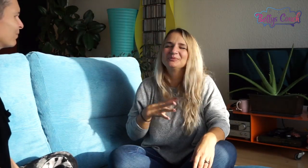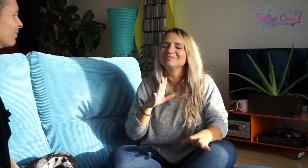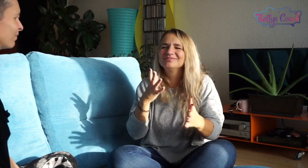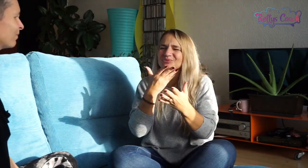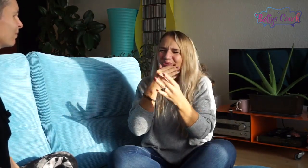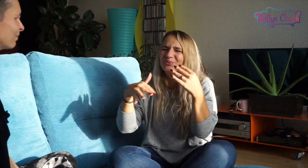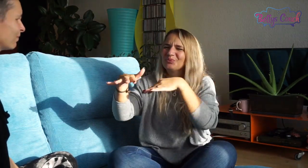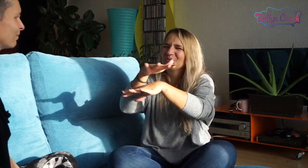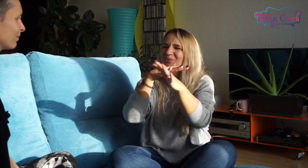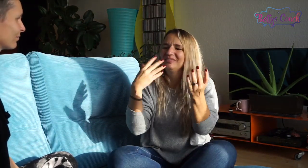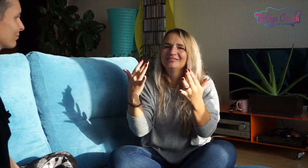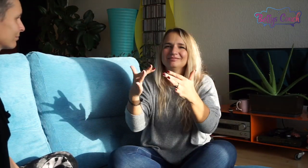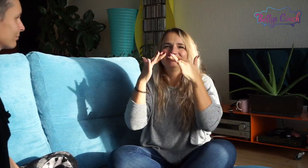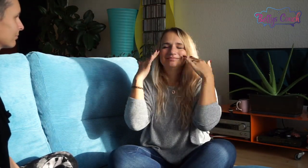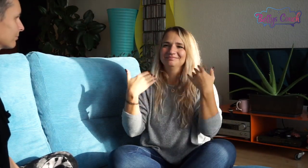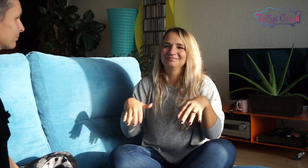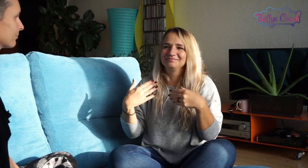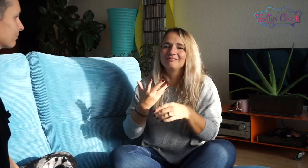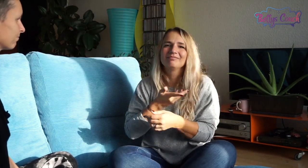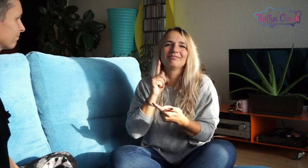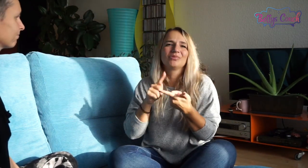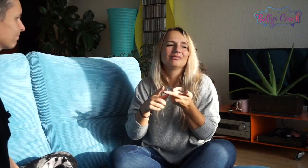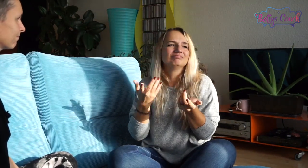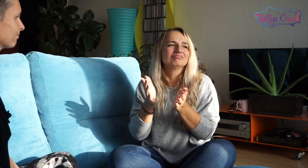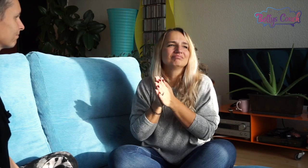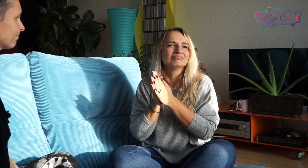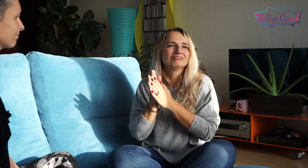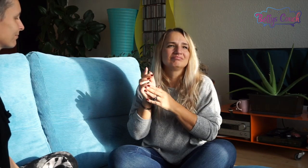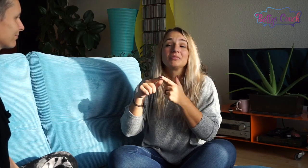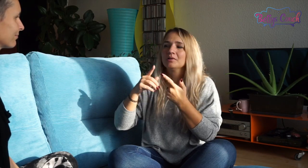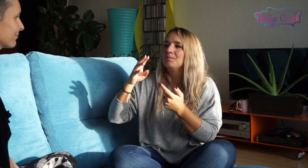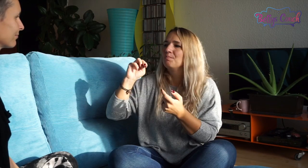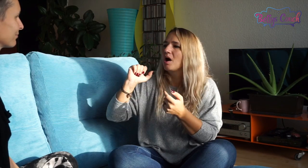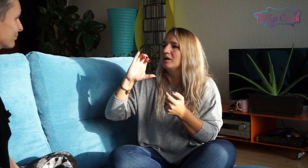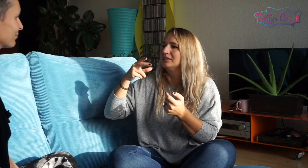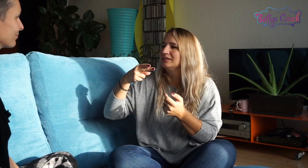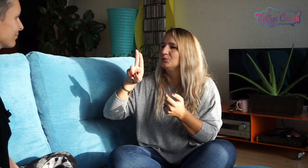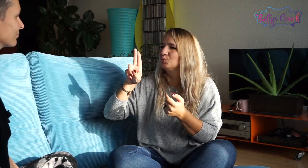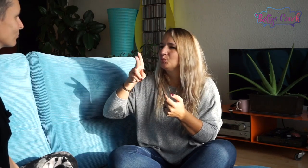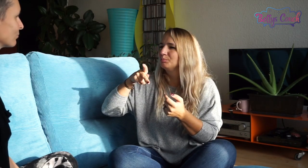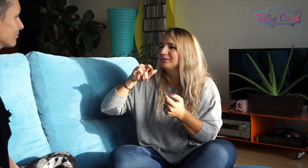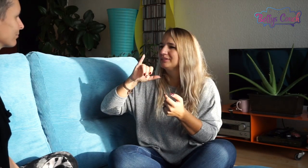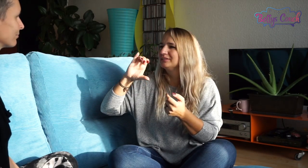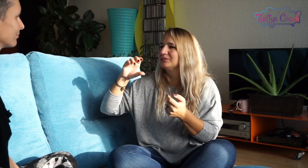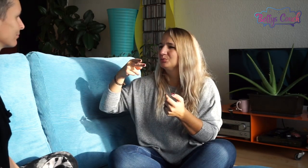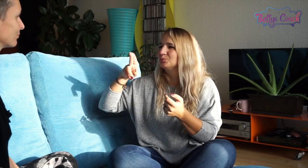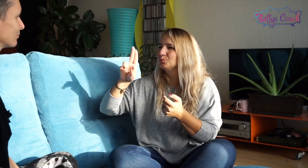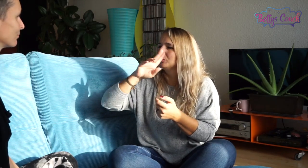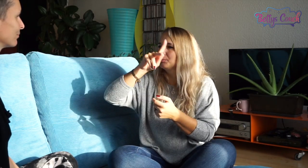It was just nice to see it differently there. The second highlight was the Machu Picchu in Peru.